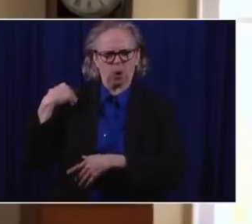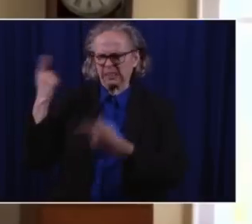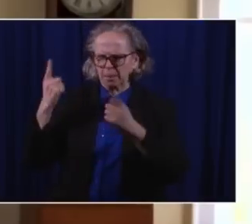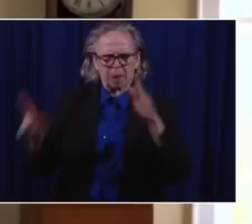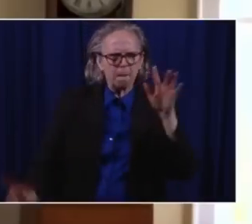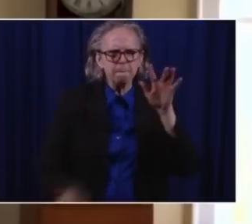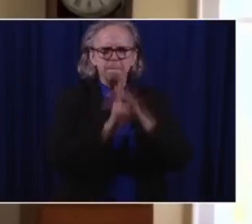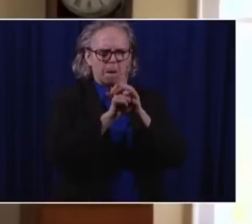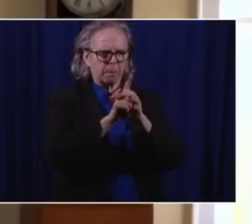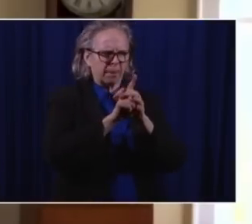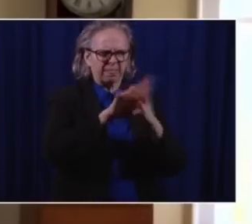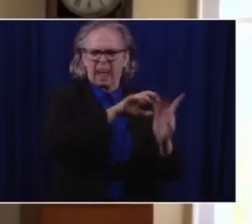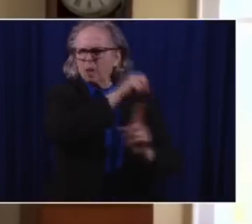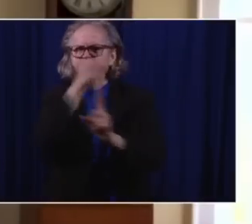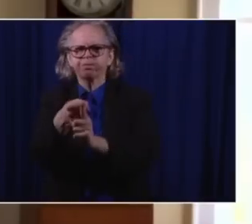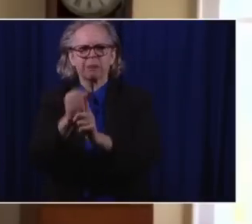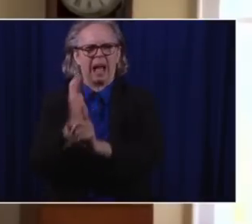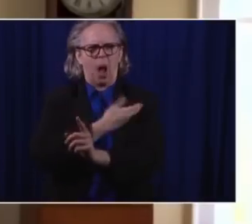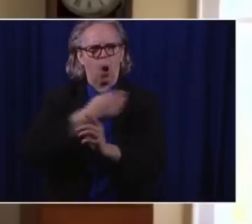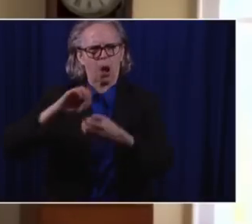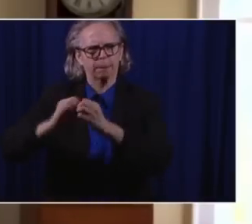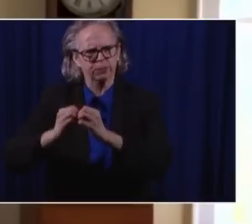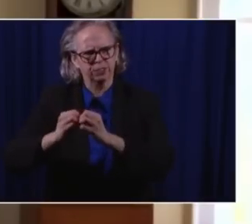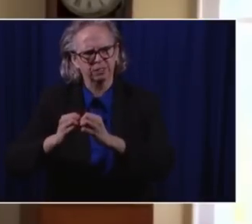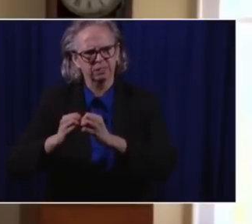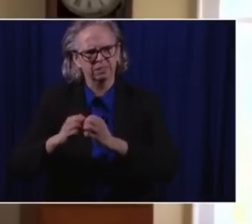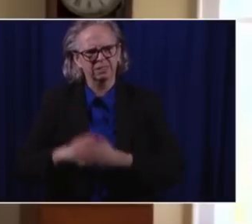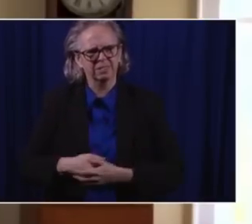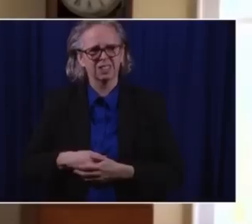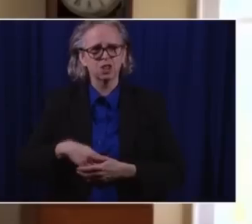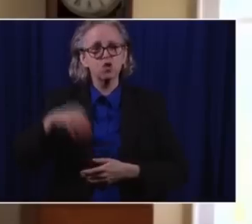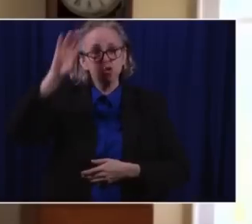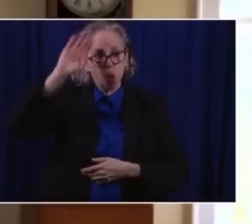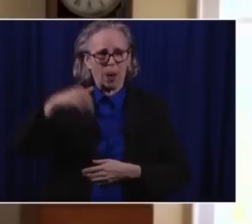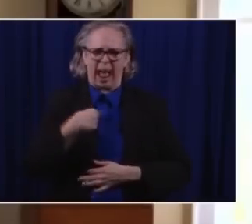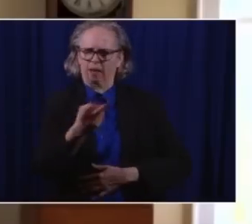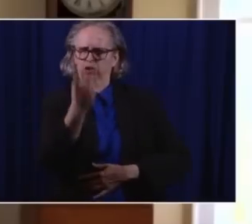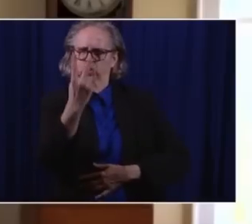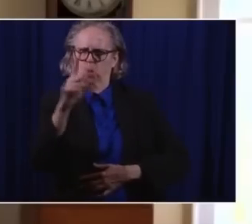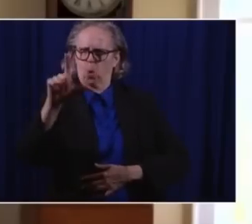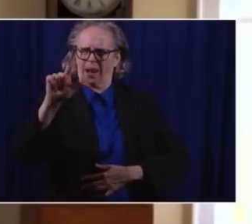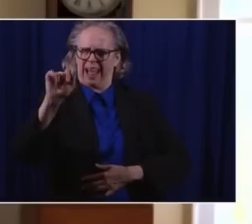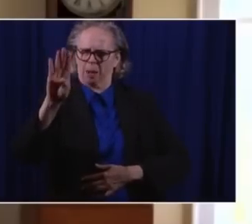Is cost at least in part. And maybe holy. By something that happened. Today's back.